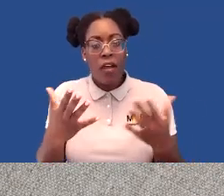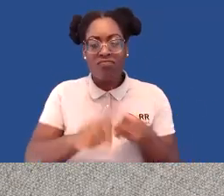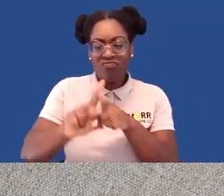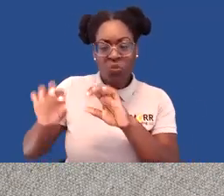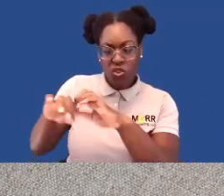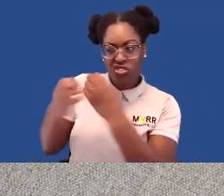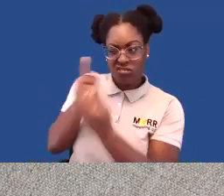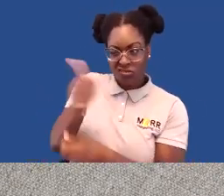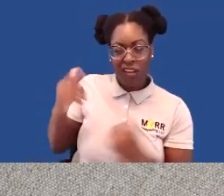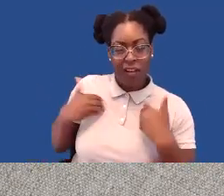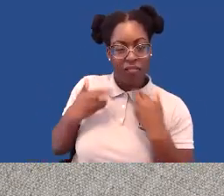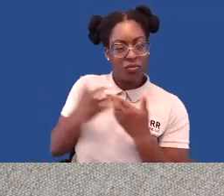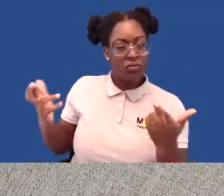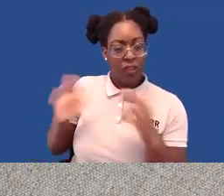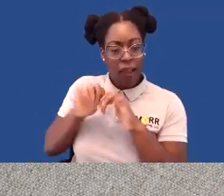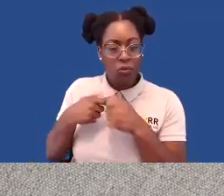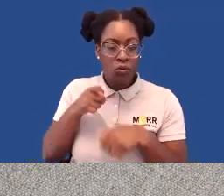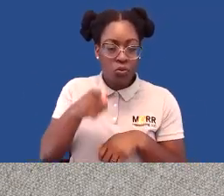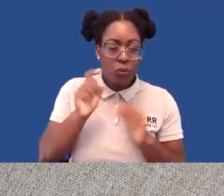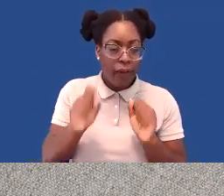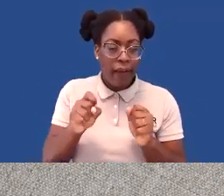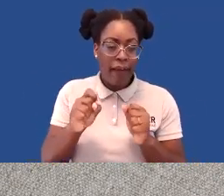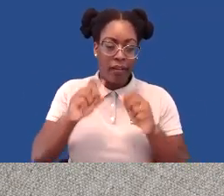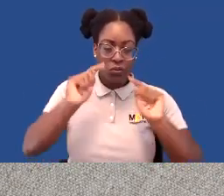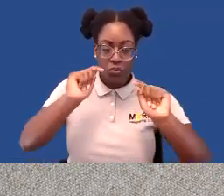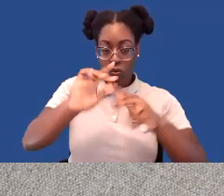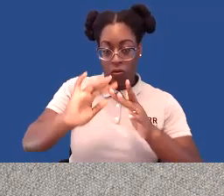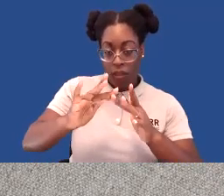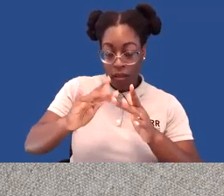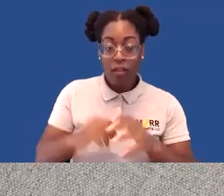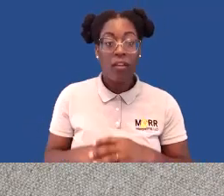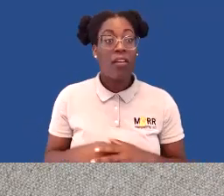But also to recognize those who are moving entire programs online.